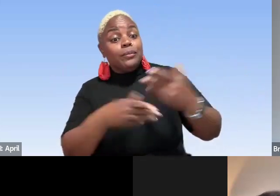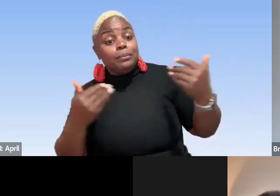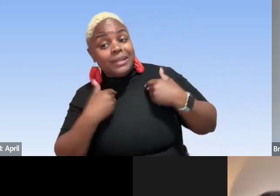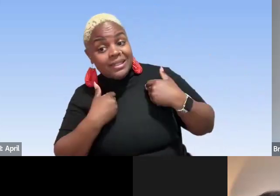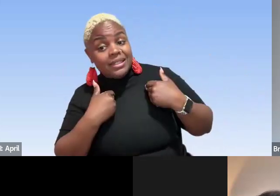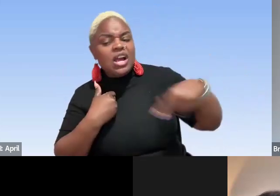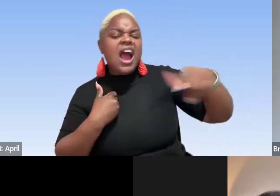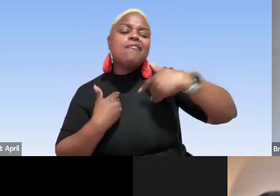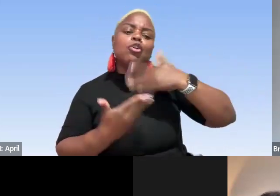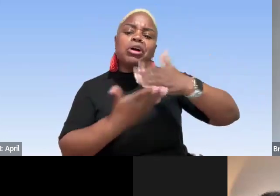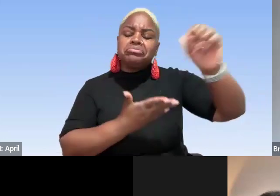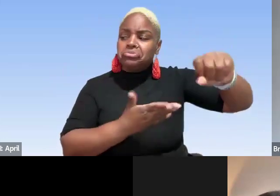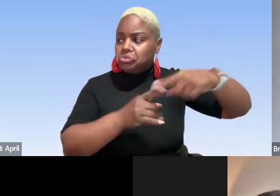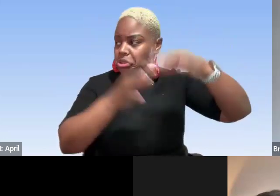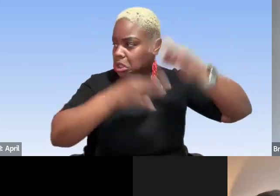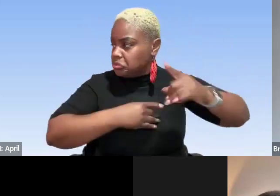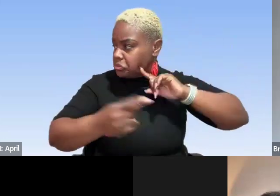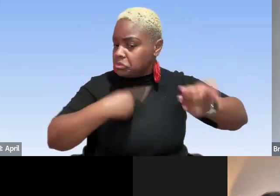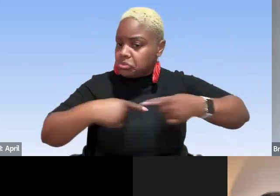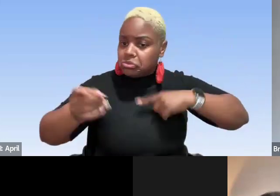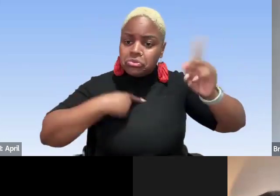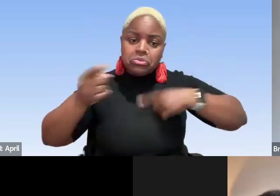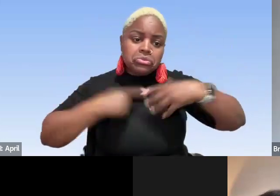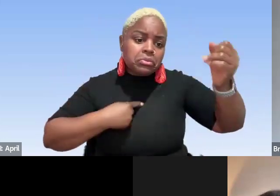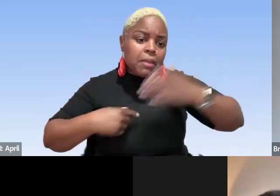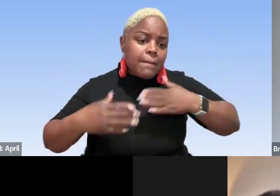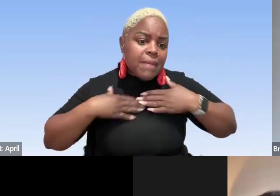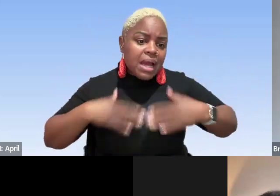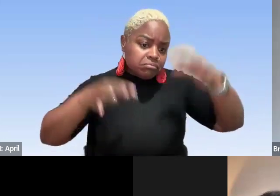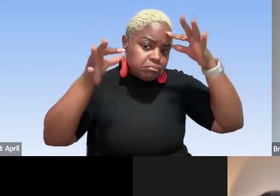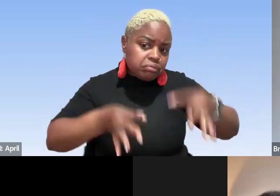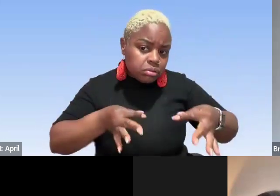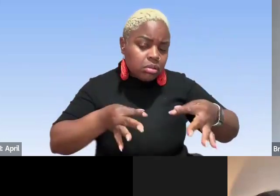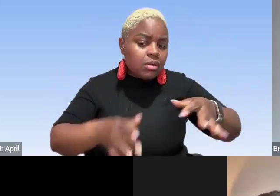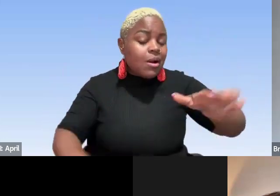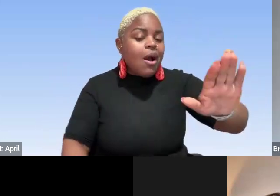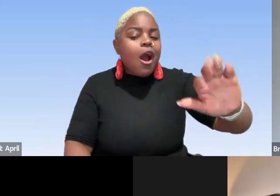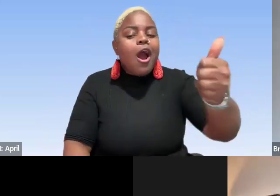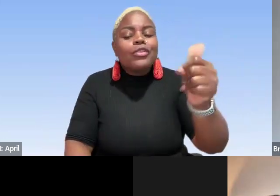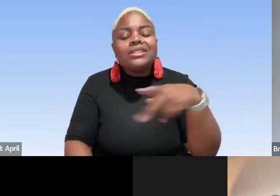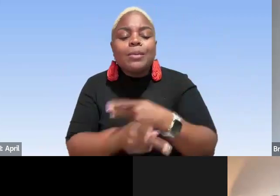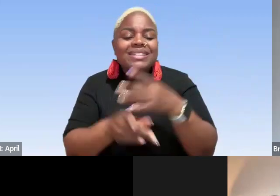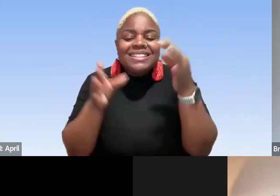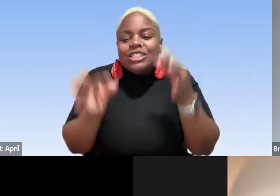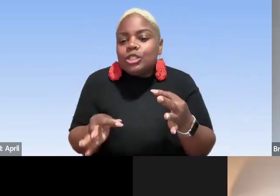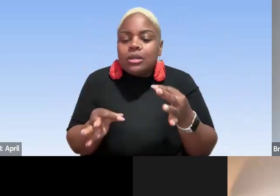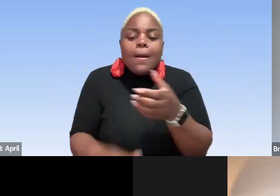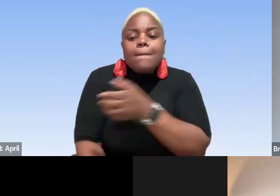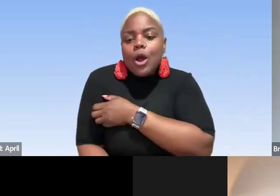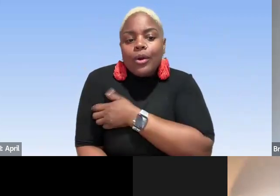So, it takes away body autonomy and other kinds of decision-making power, uh, because of ableism, um,